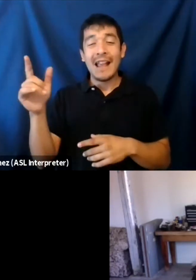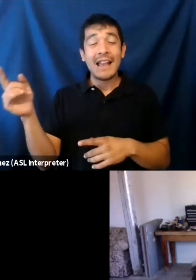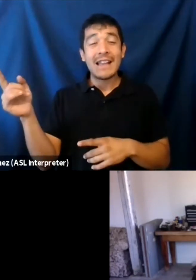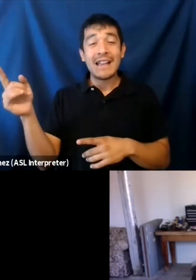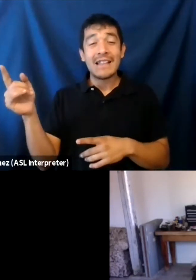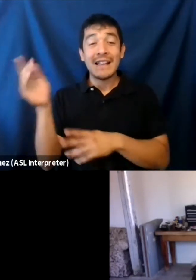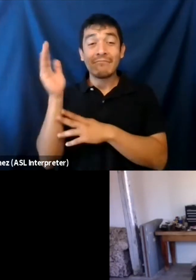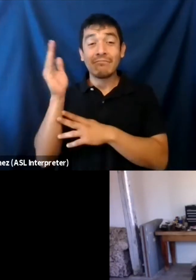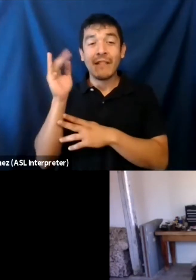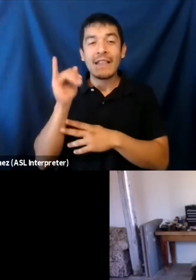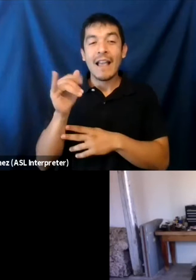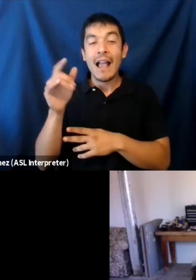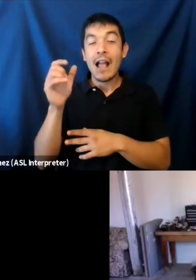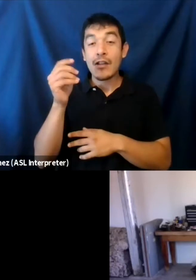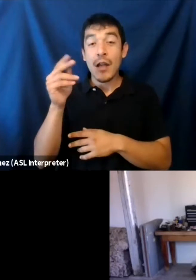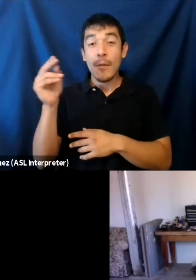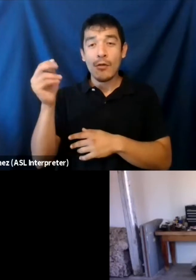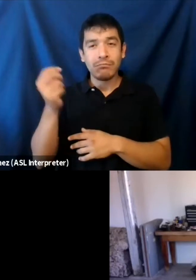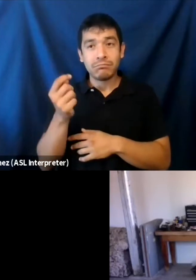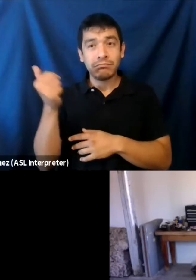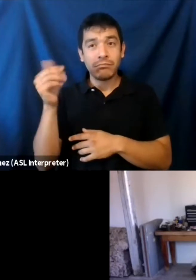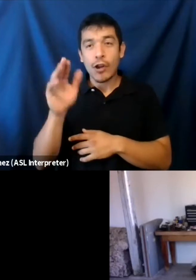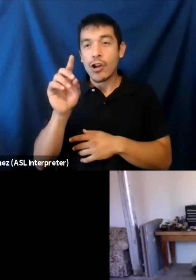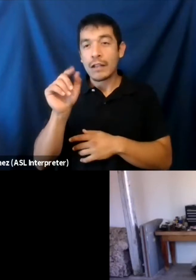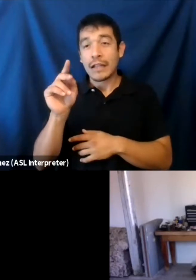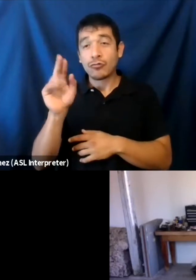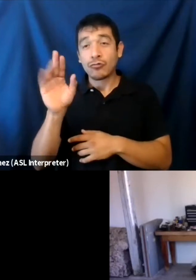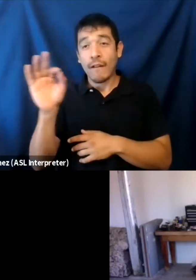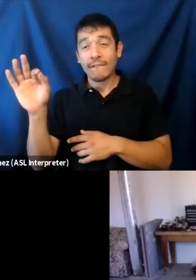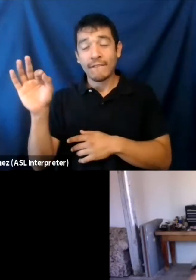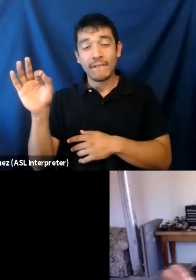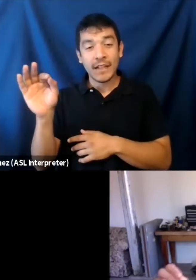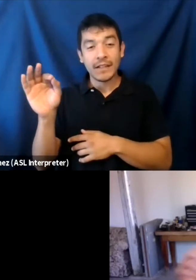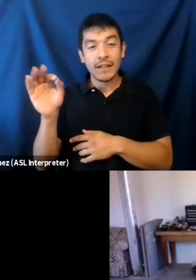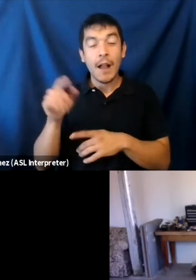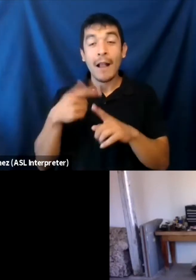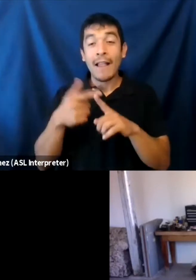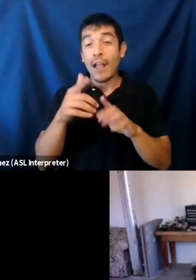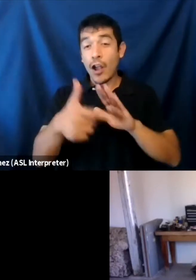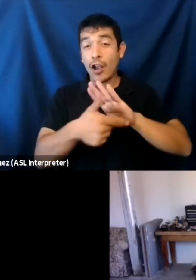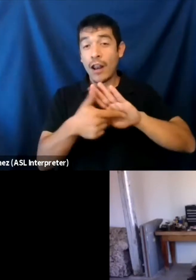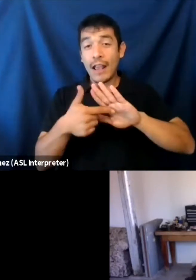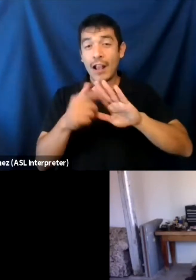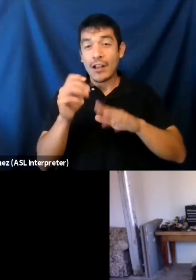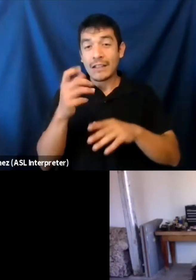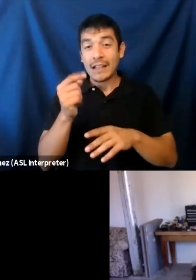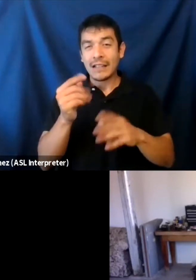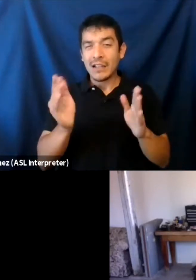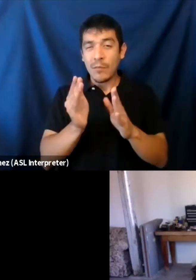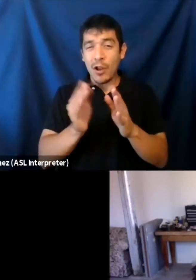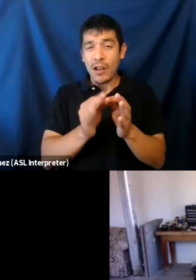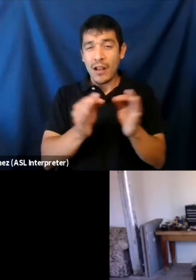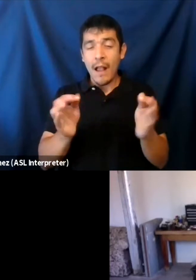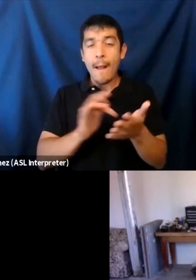got rid of your dandruff, and then on the sub, like the legal text, where they have like little like medical text at the bottom.